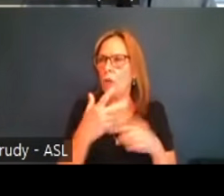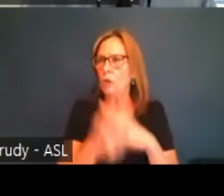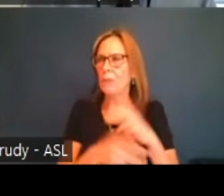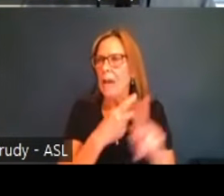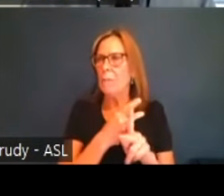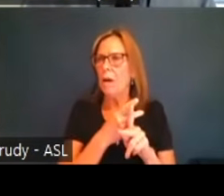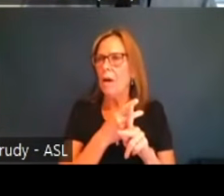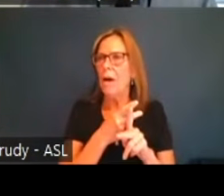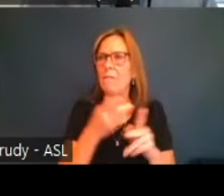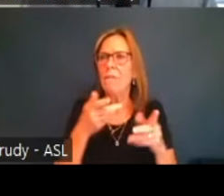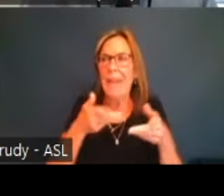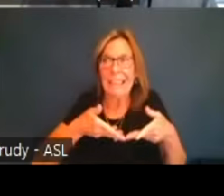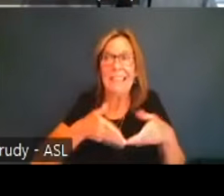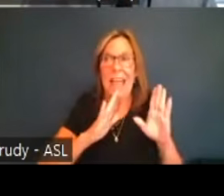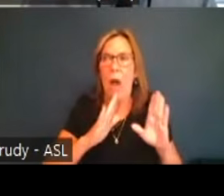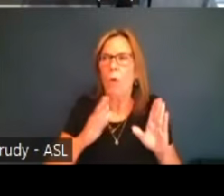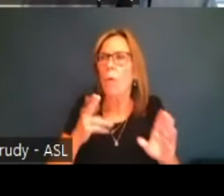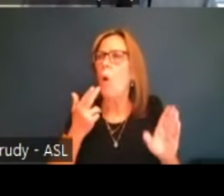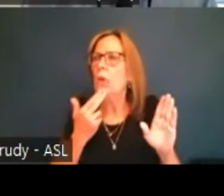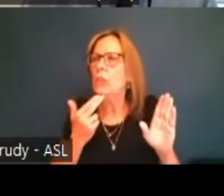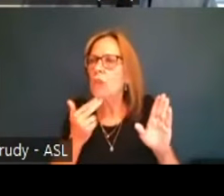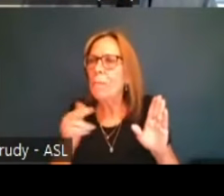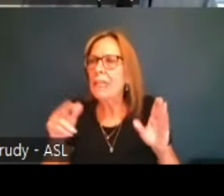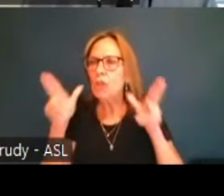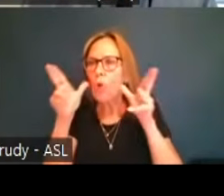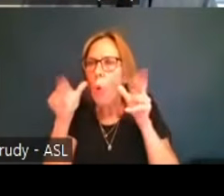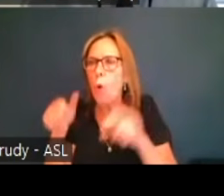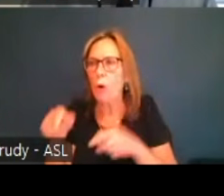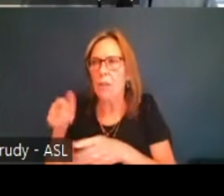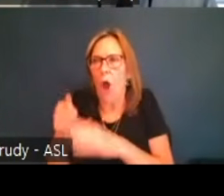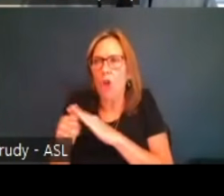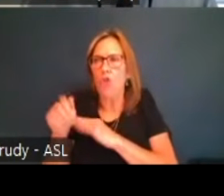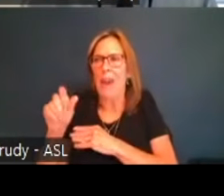trained? No, If the dog has not been professionally